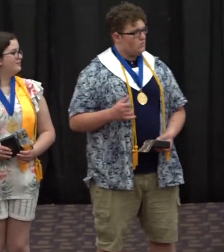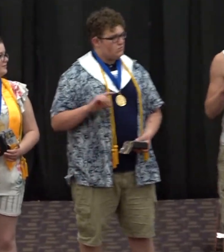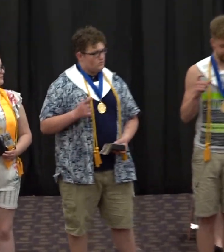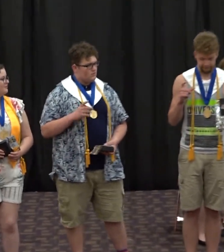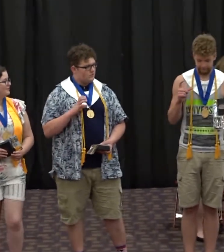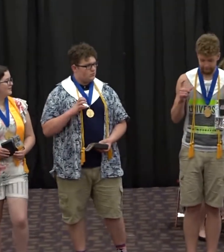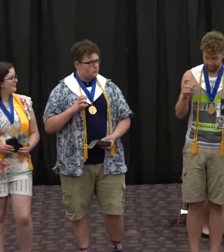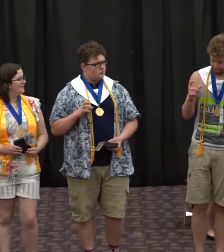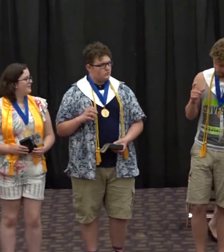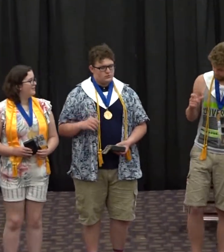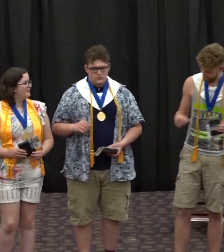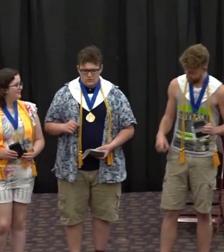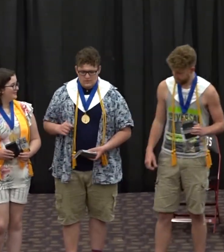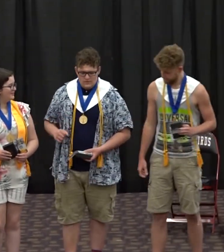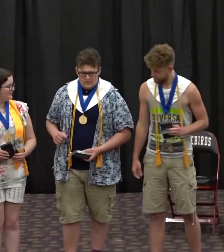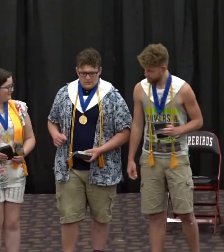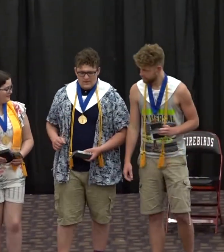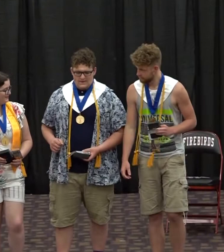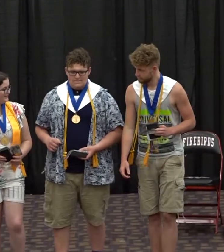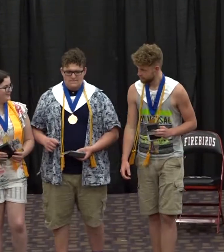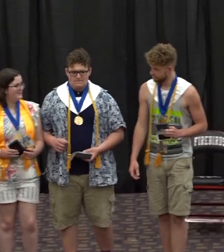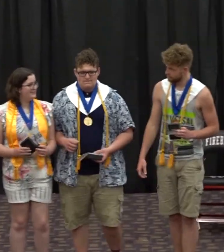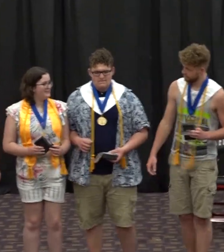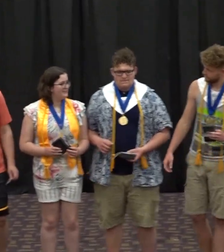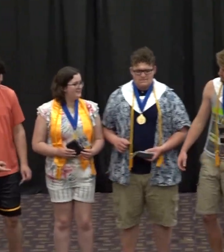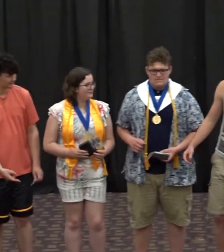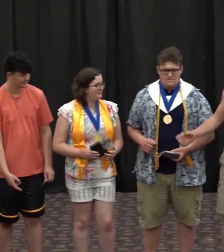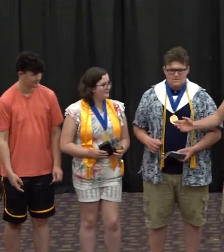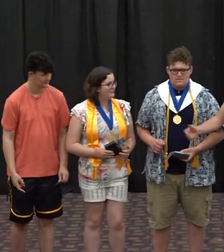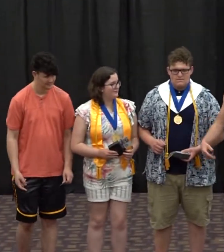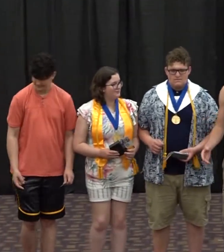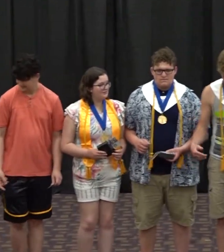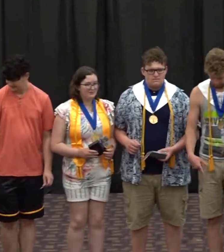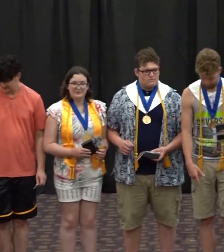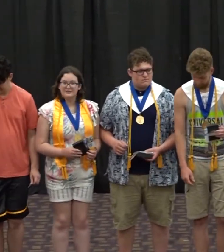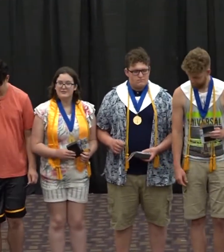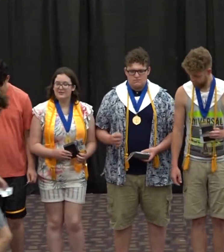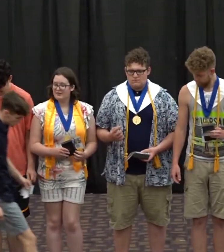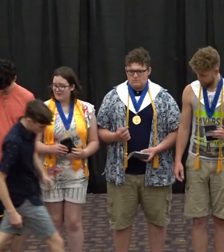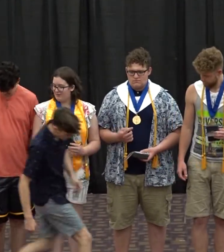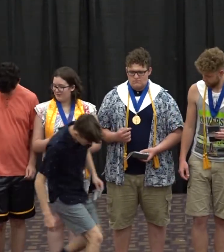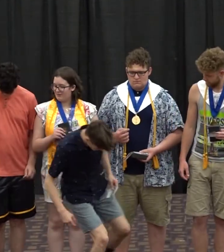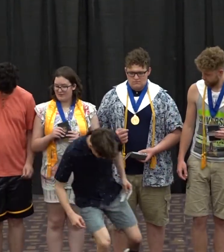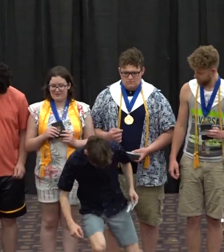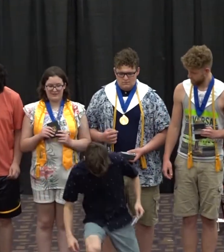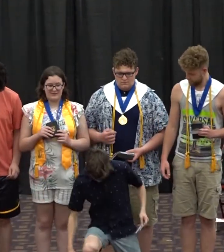Thank you everybody. If you guys want to line up for a picture. Maybe you can be in front.